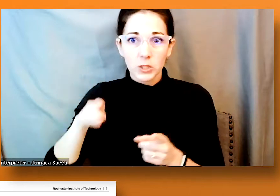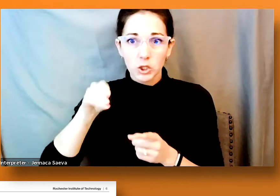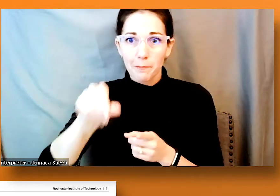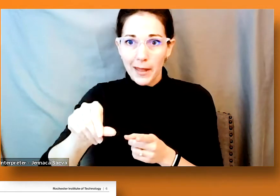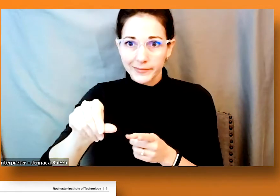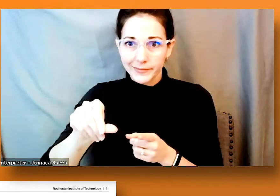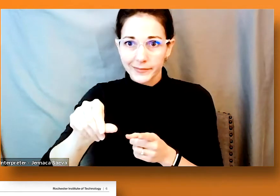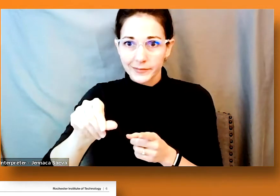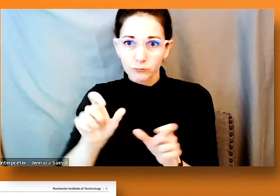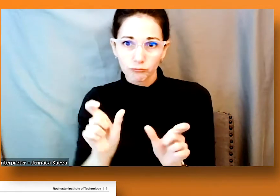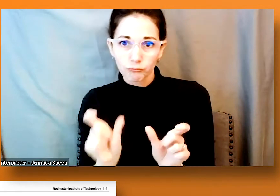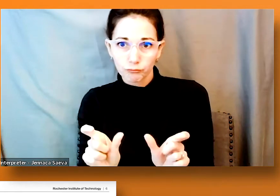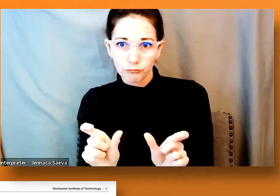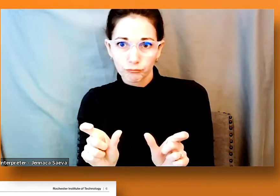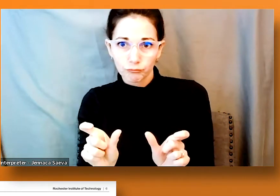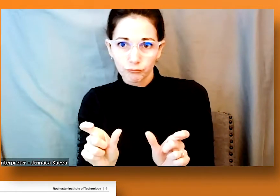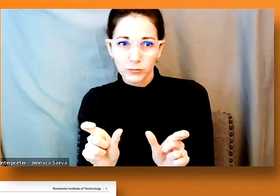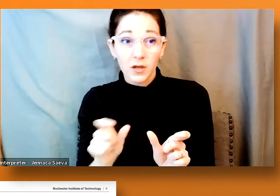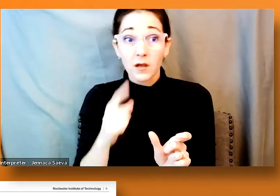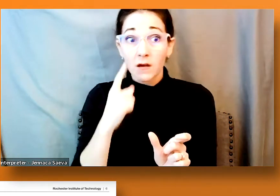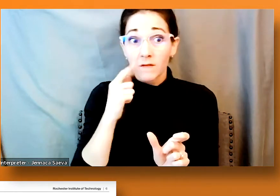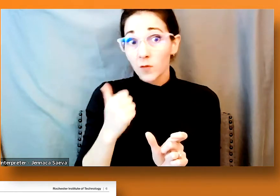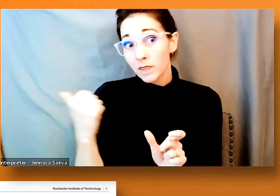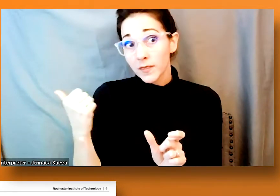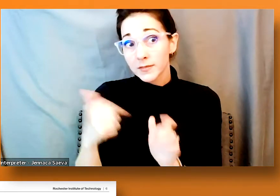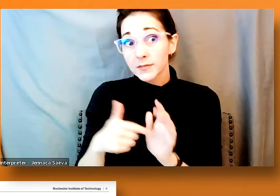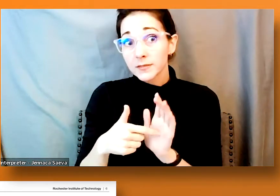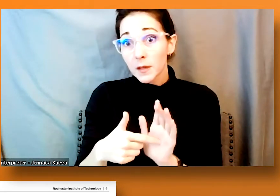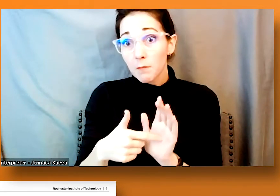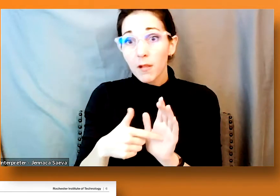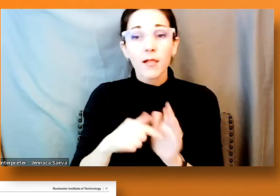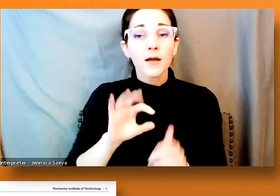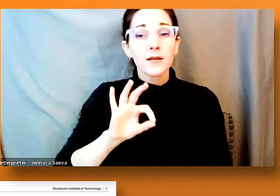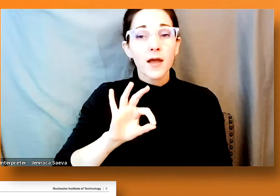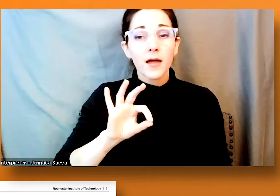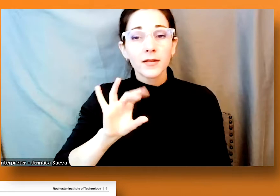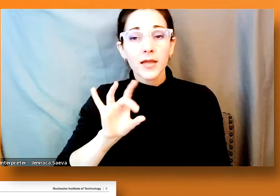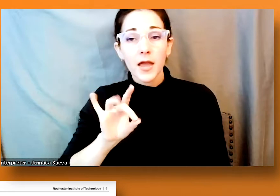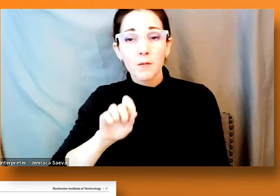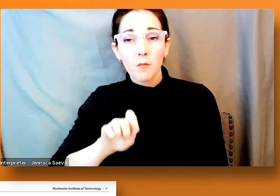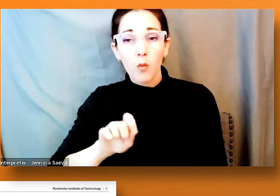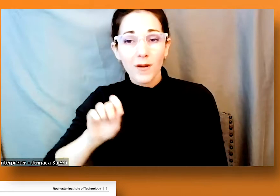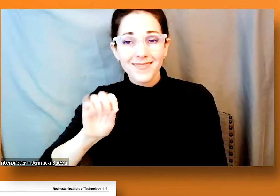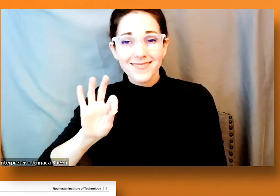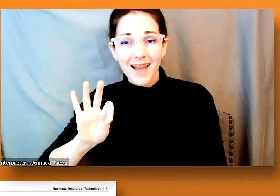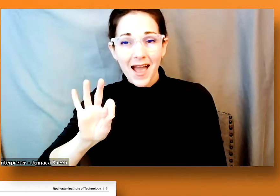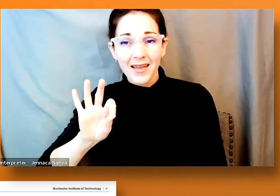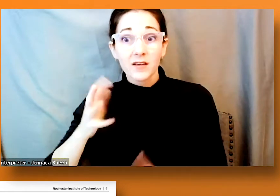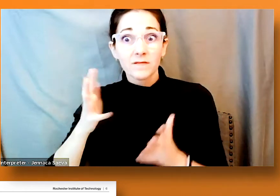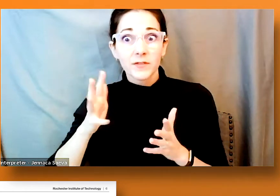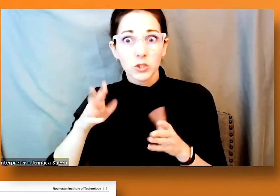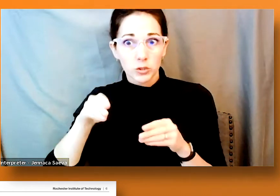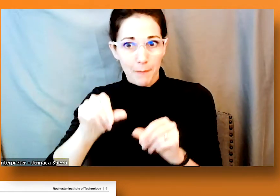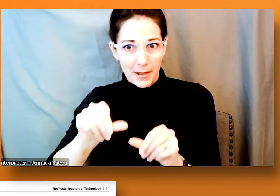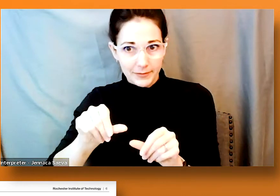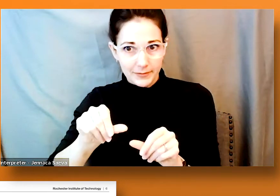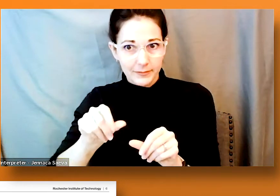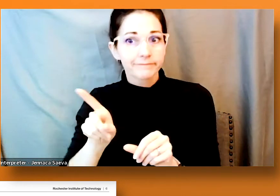In this particular sample, it's 98.99% spent,